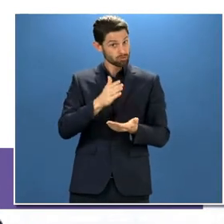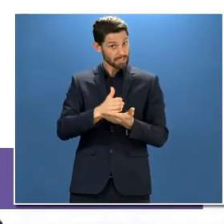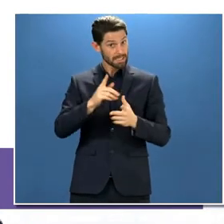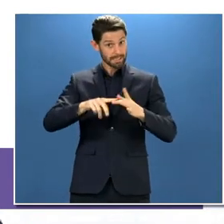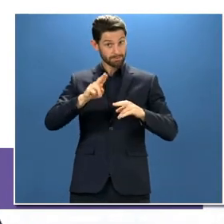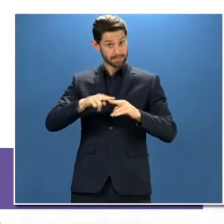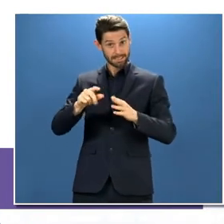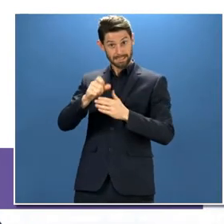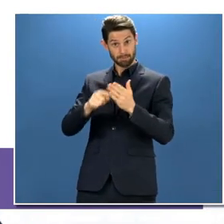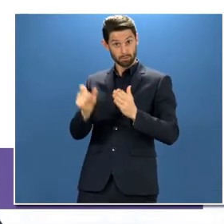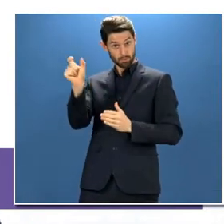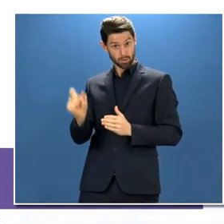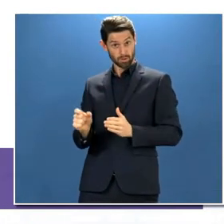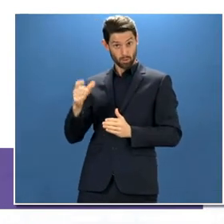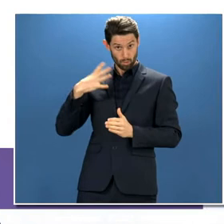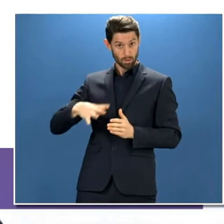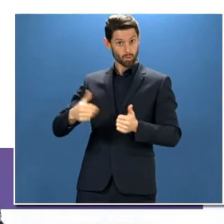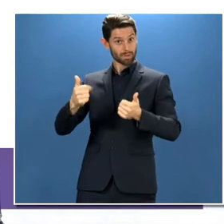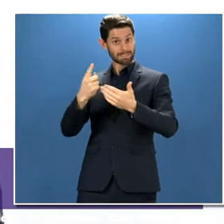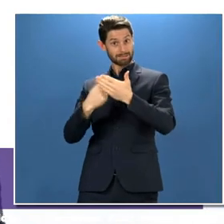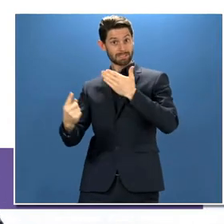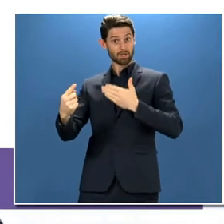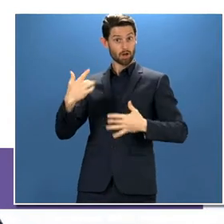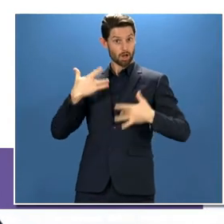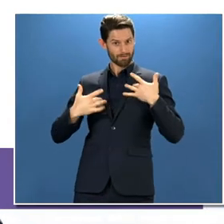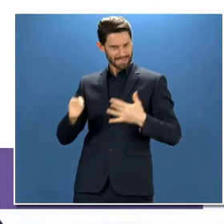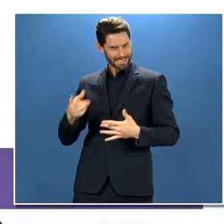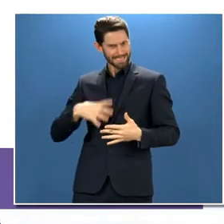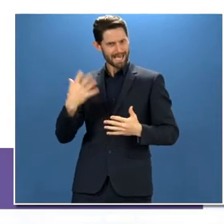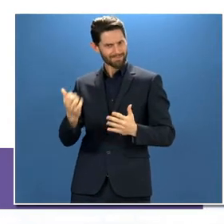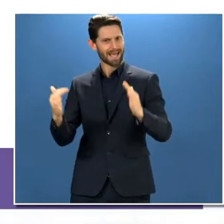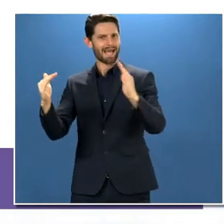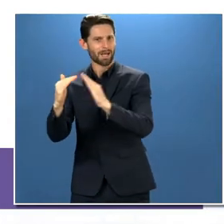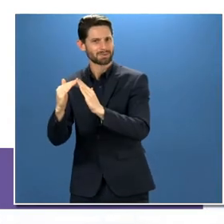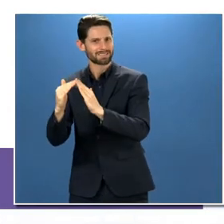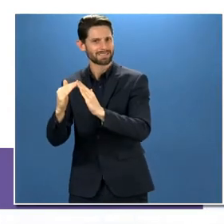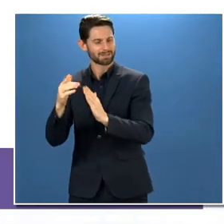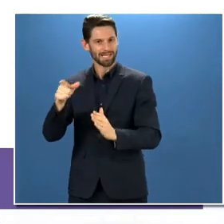have a house, you can start to set up the services to live your life.